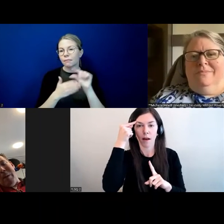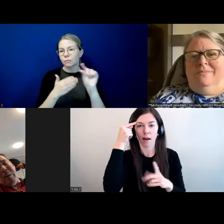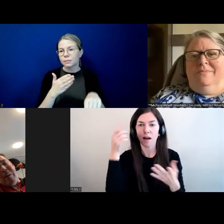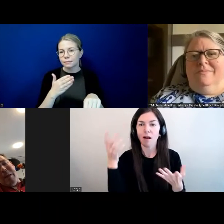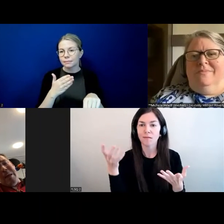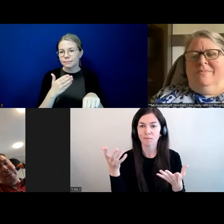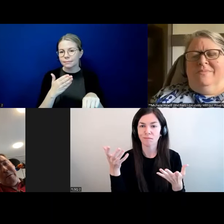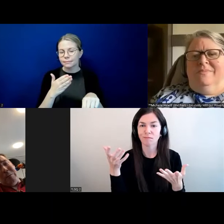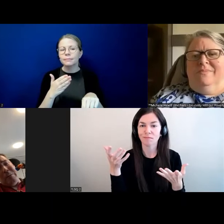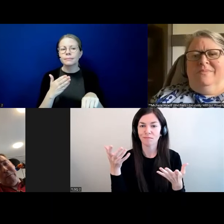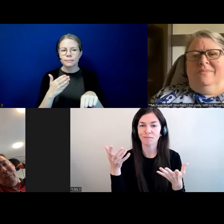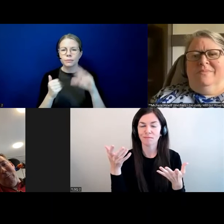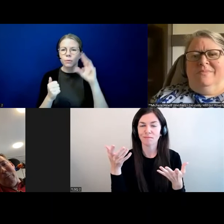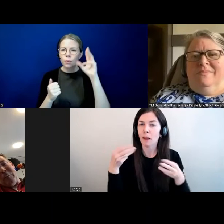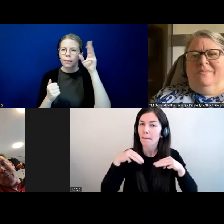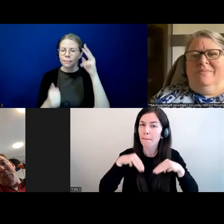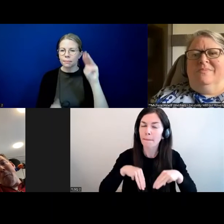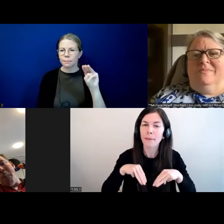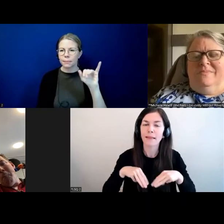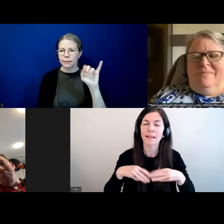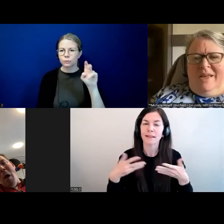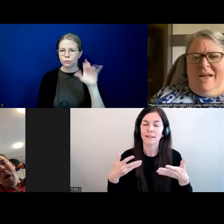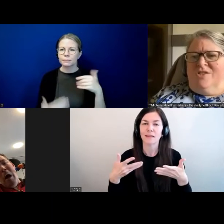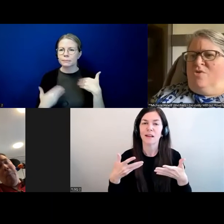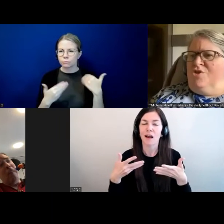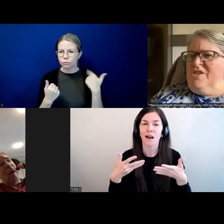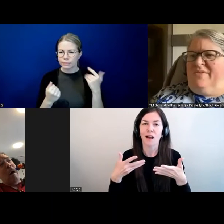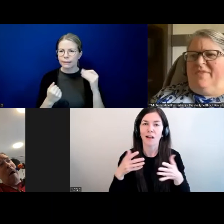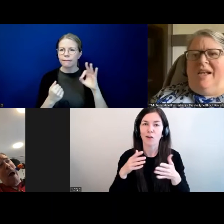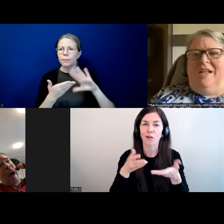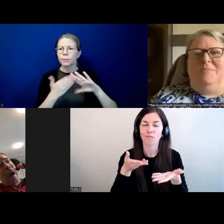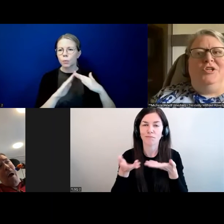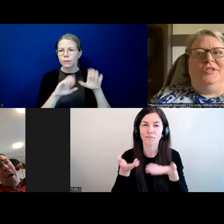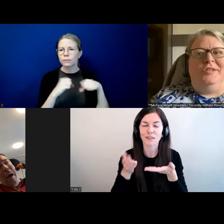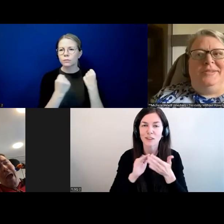COMMUNITY AND SOCIAL SERVICES. >> Michelle Hewitt: SOCIAL DEVELOPMENT.